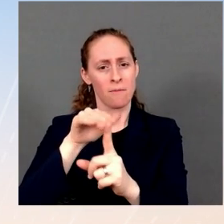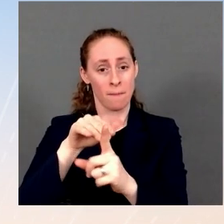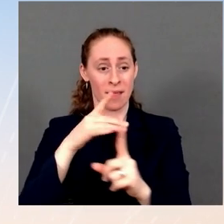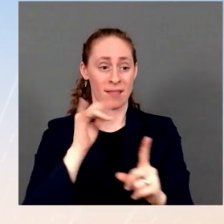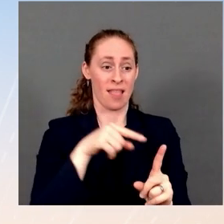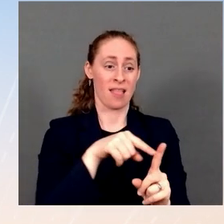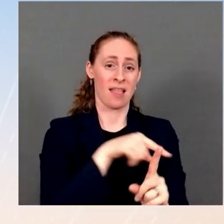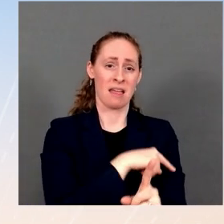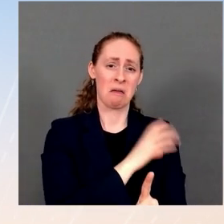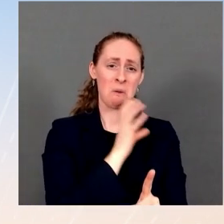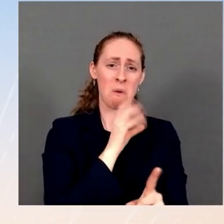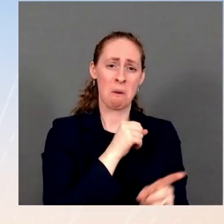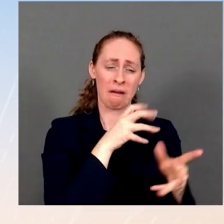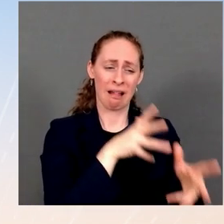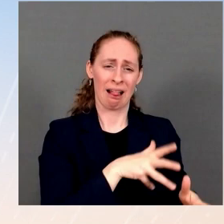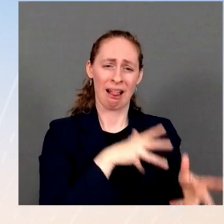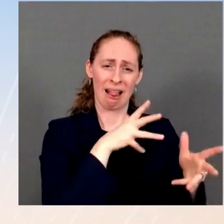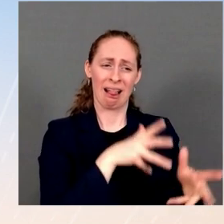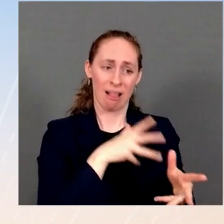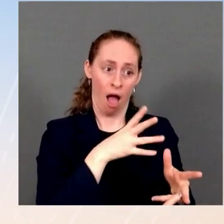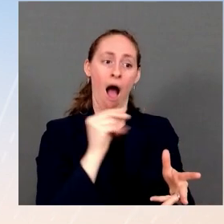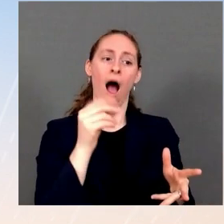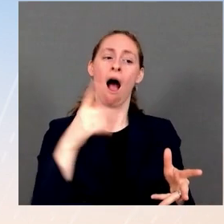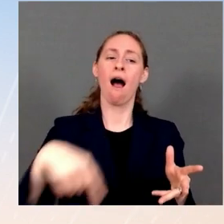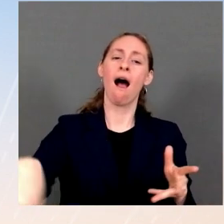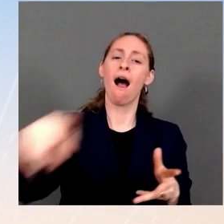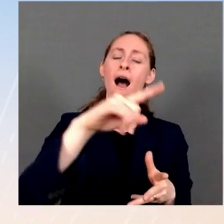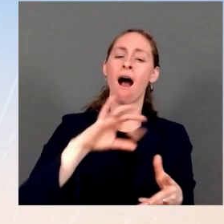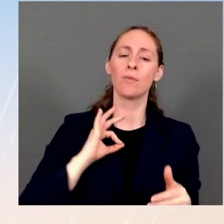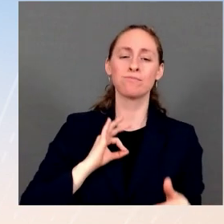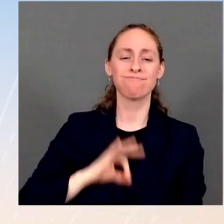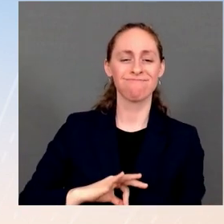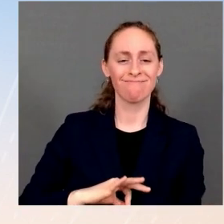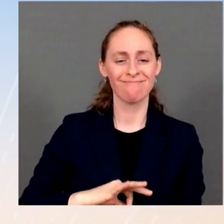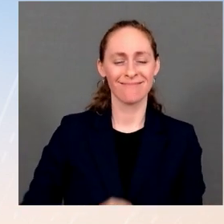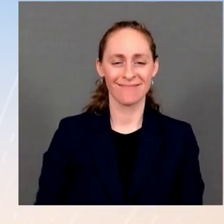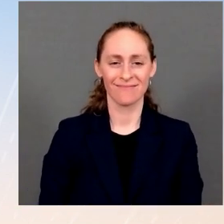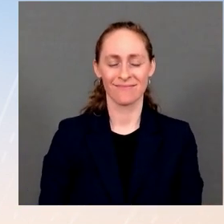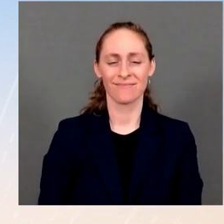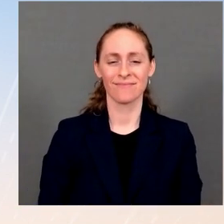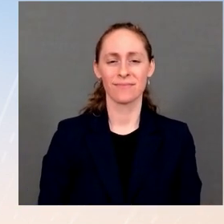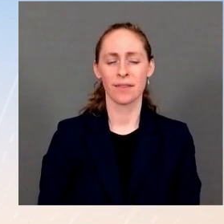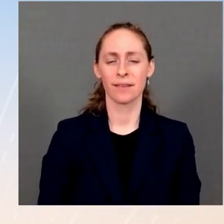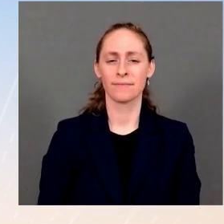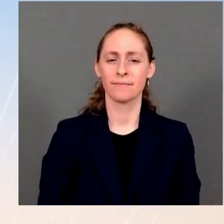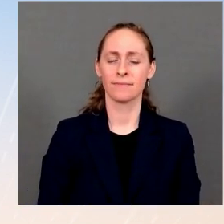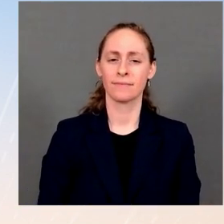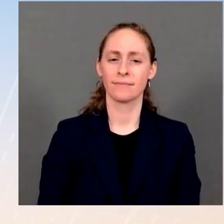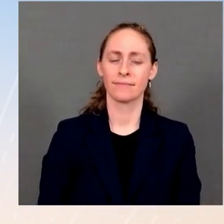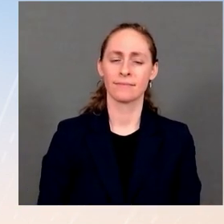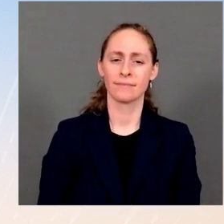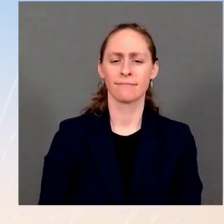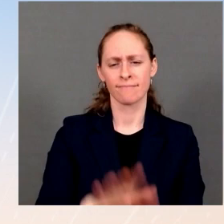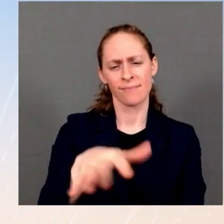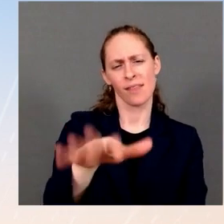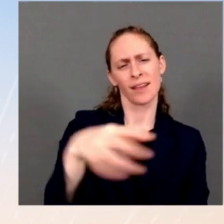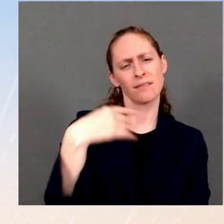about things that may be taken out of that bill, if it passes at all, in the climate space? Mr. Zaidi: You know, again, I want to focus